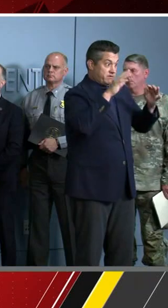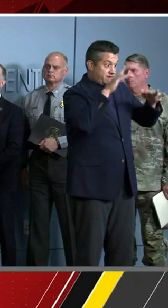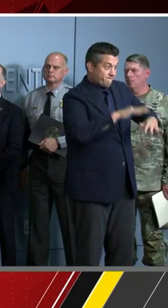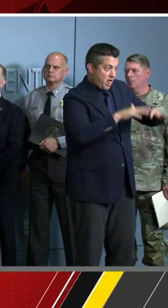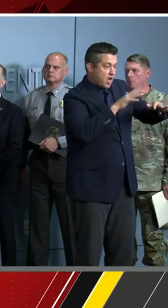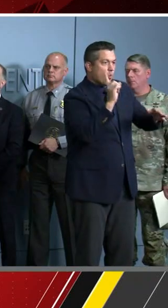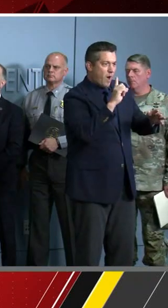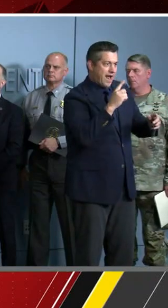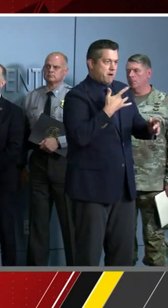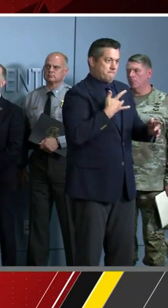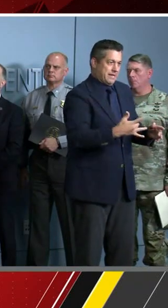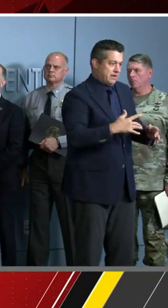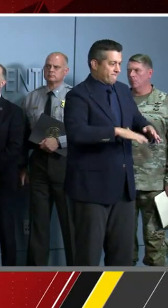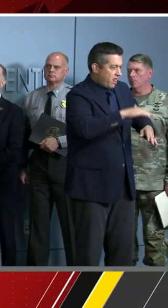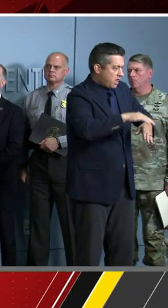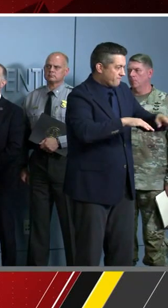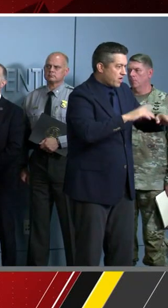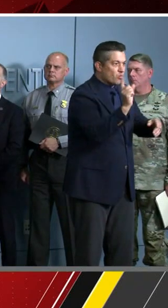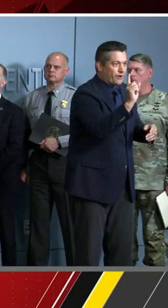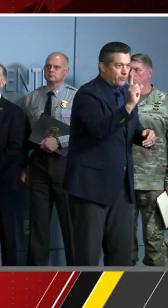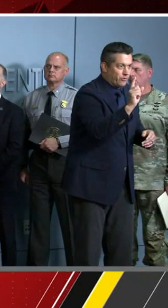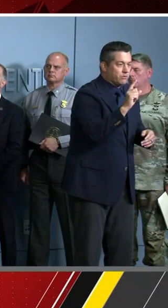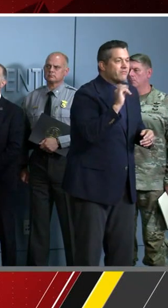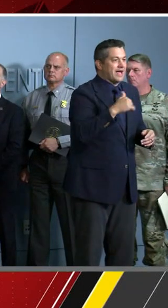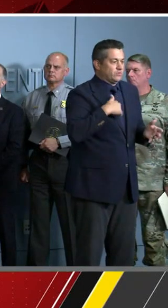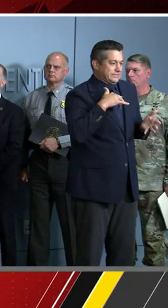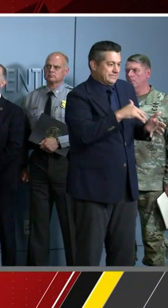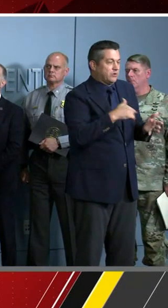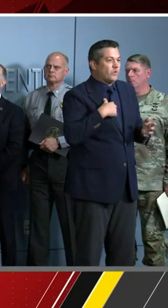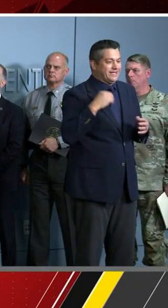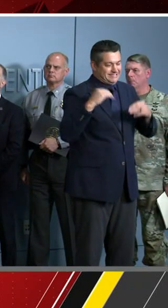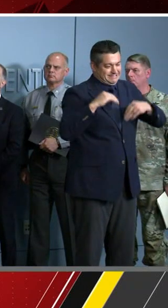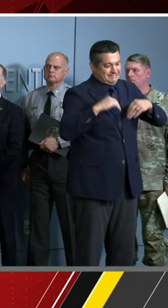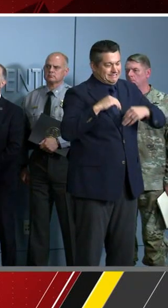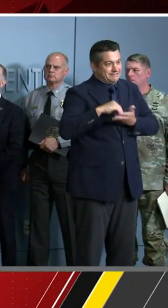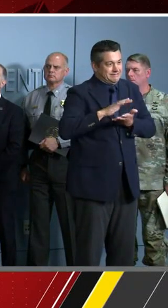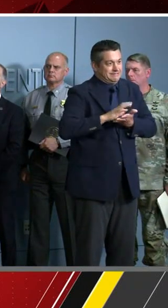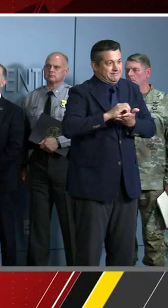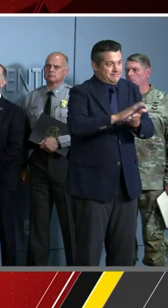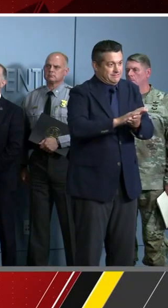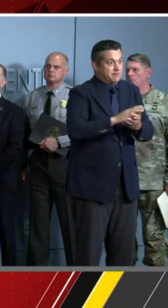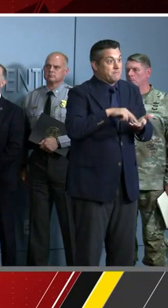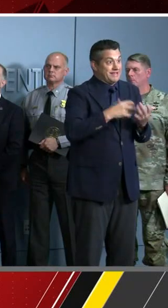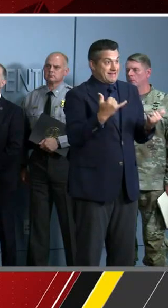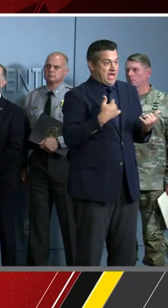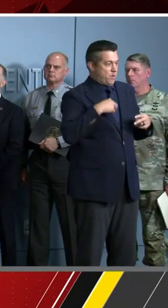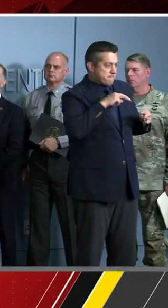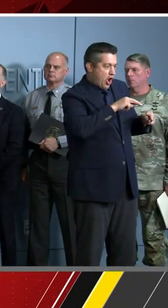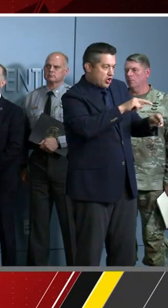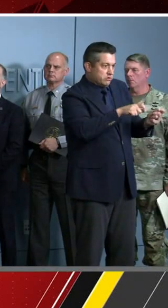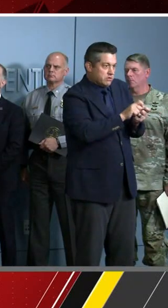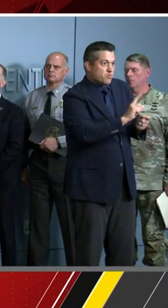in the Feynman system that